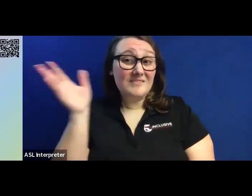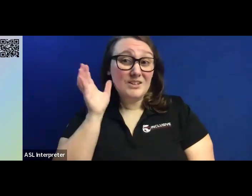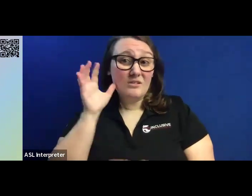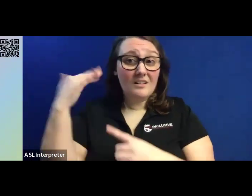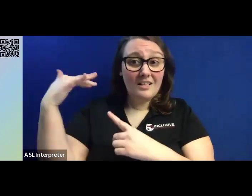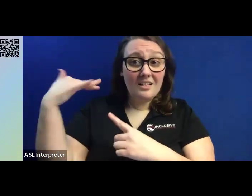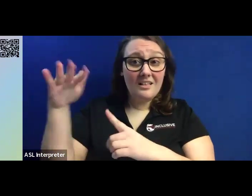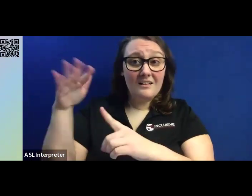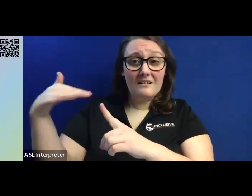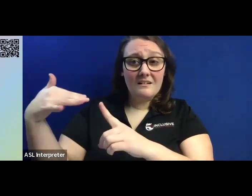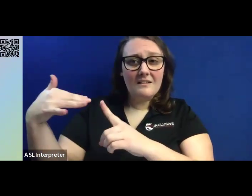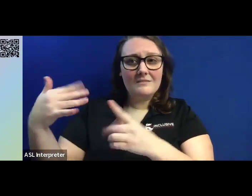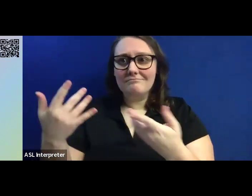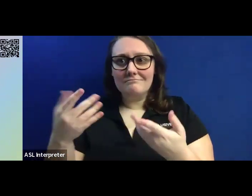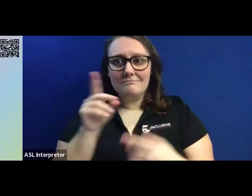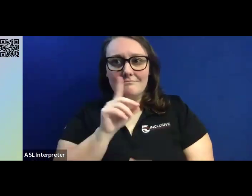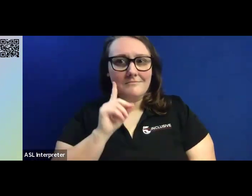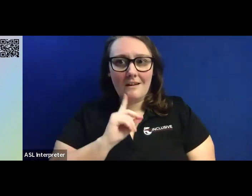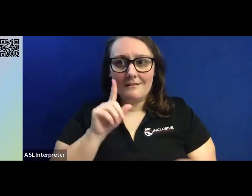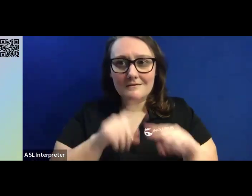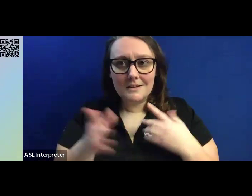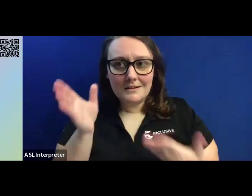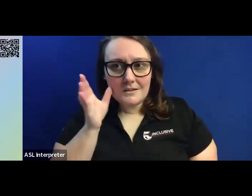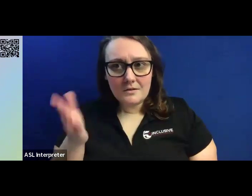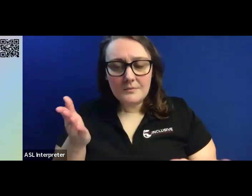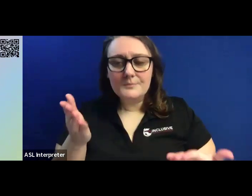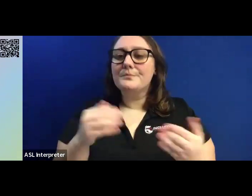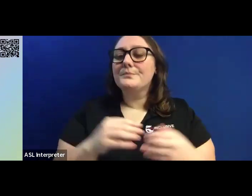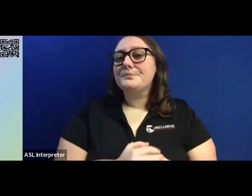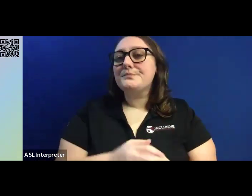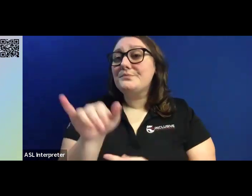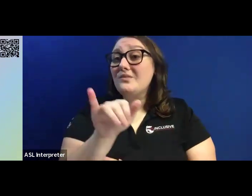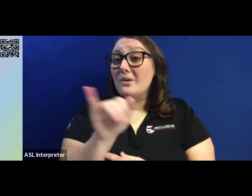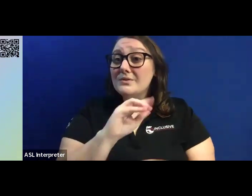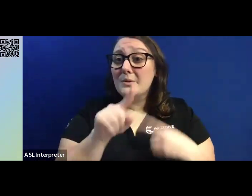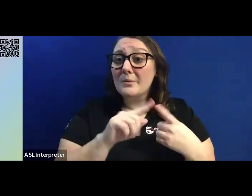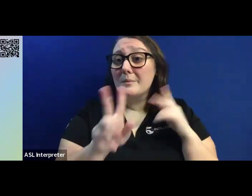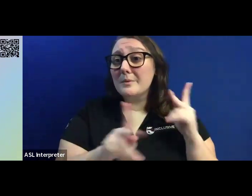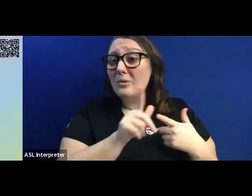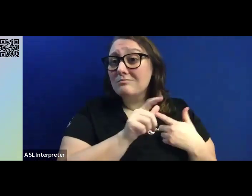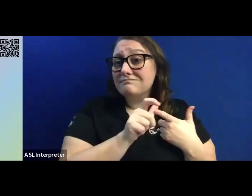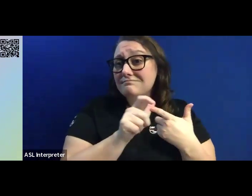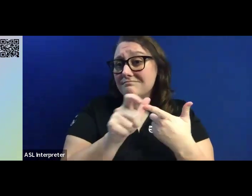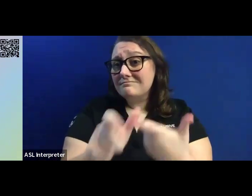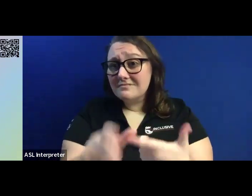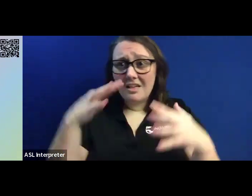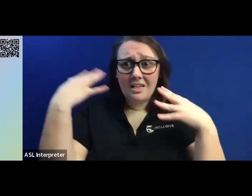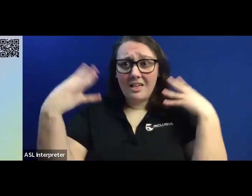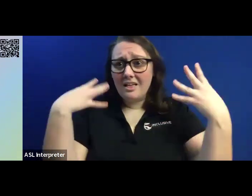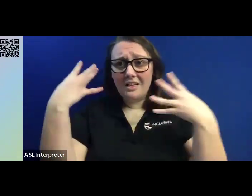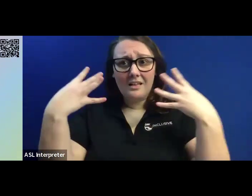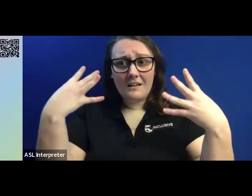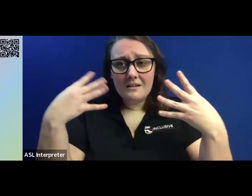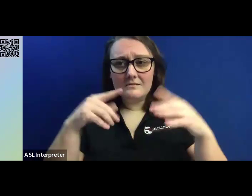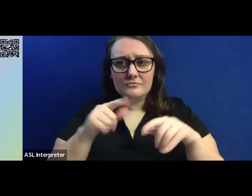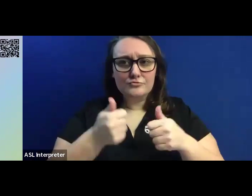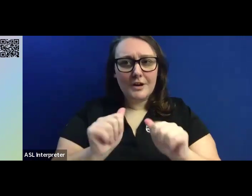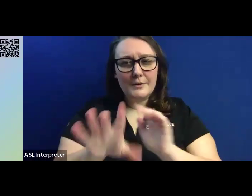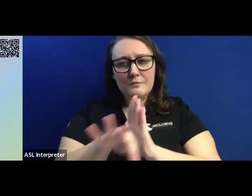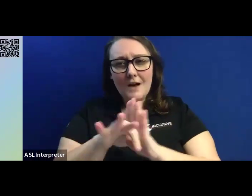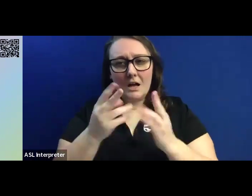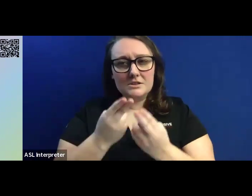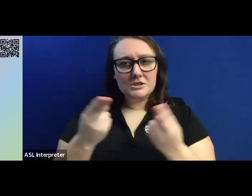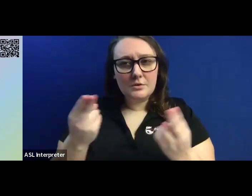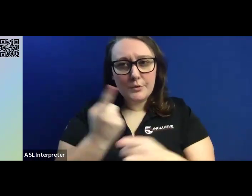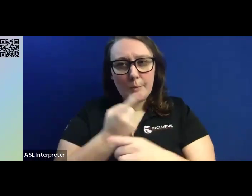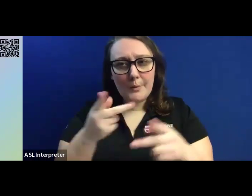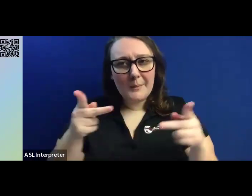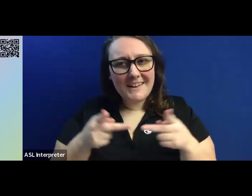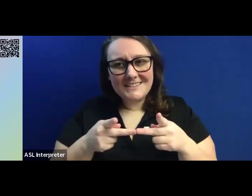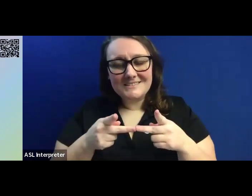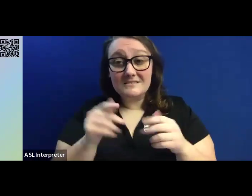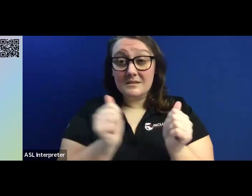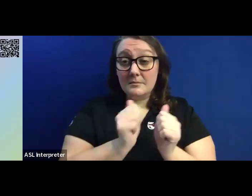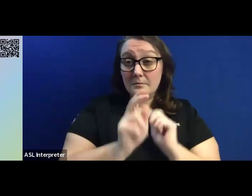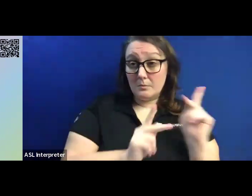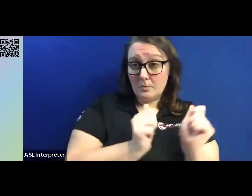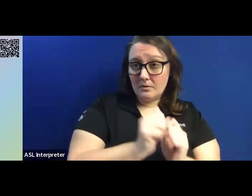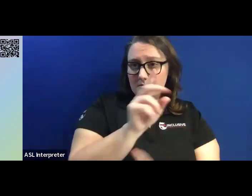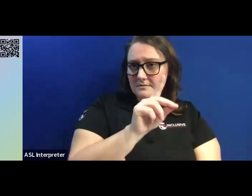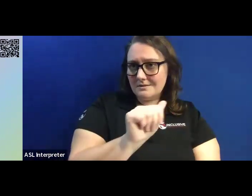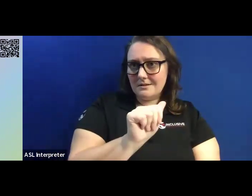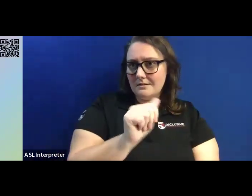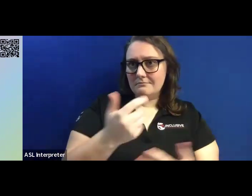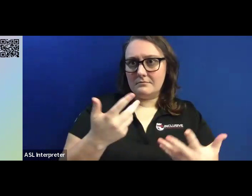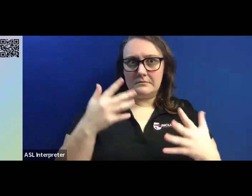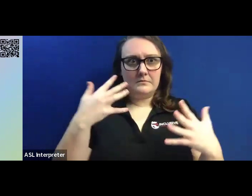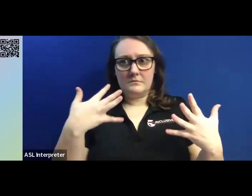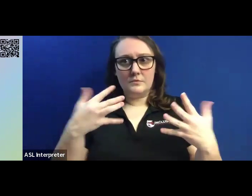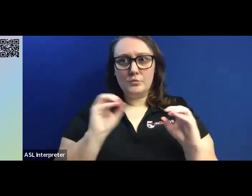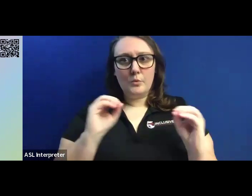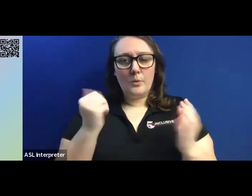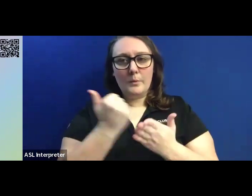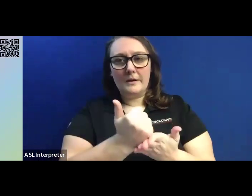So the times when we were rushing hysterically down to the shelters, there was no guidance for those who were disabled or students to guide them to the shelters. That was a problem for me. What should we do? Something has to be done.